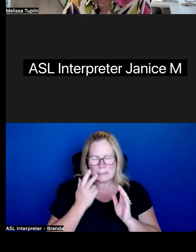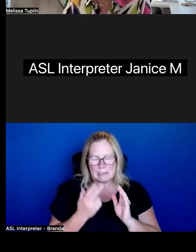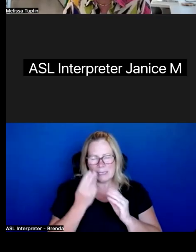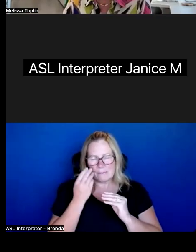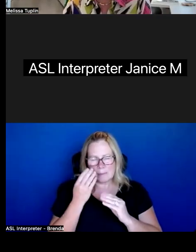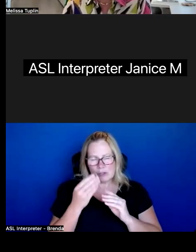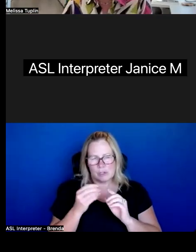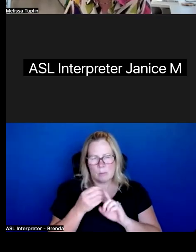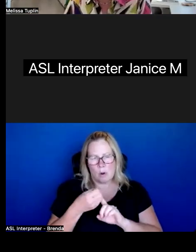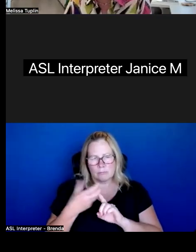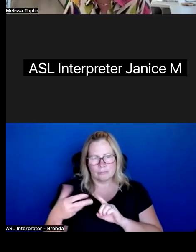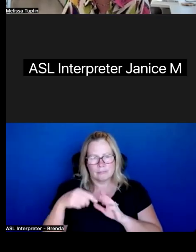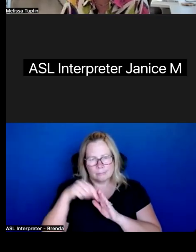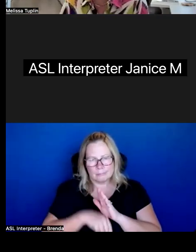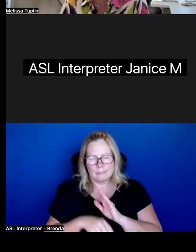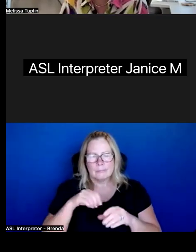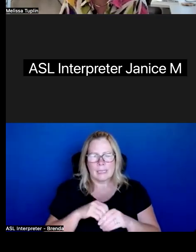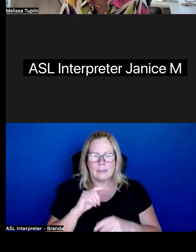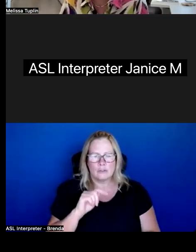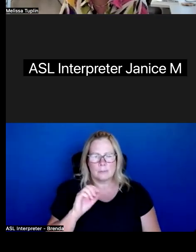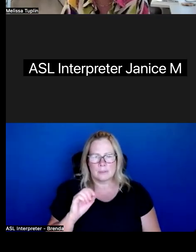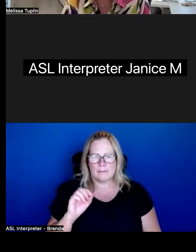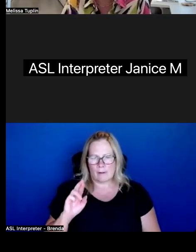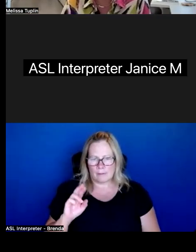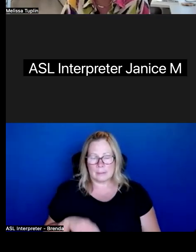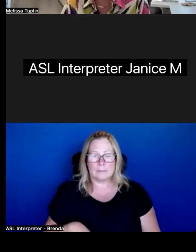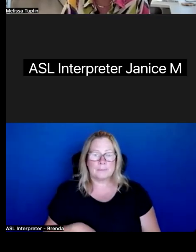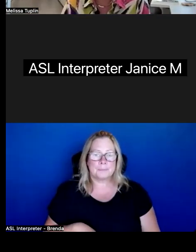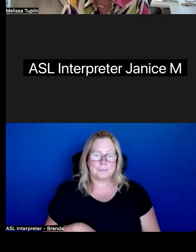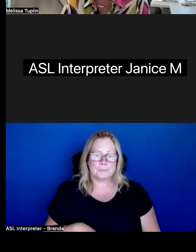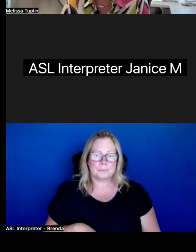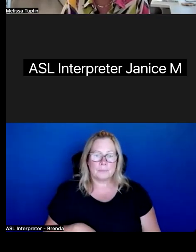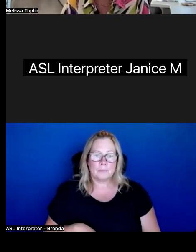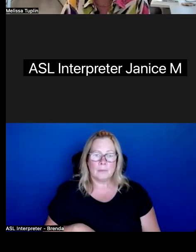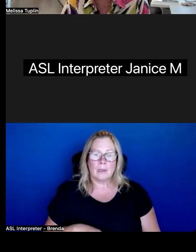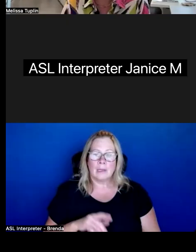I'll quickly share a link, just to sign up for our newsletter, if you do not already receive